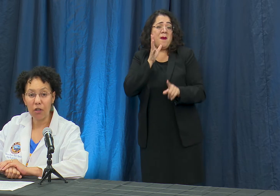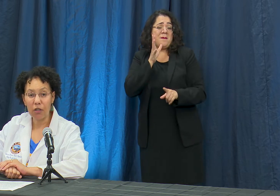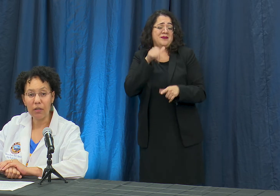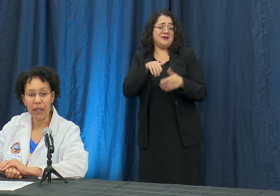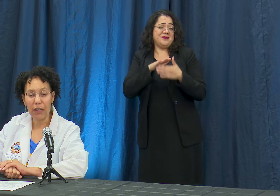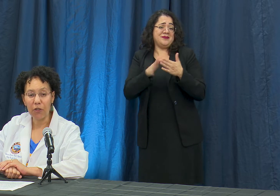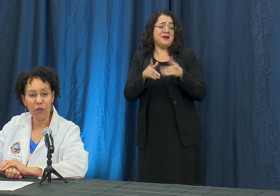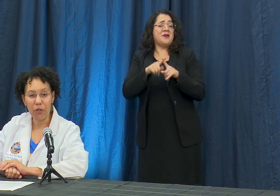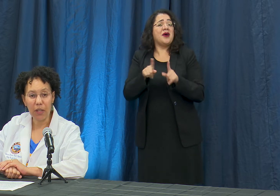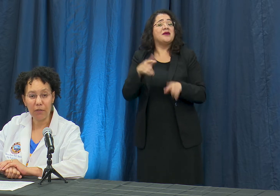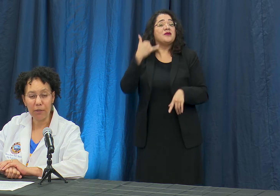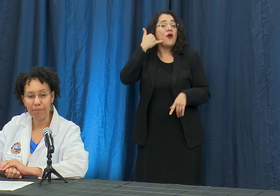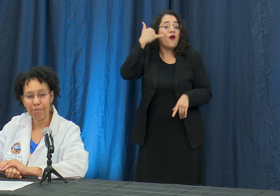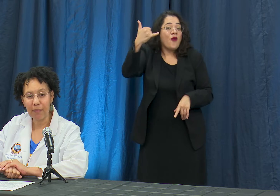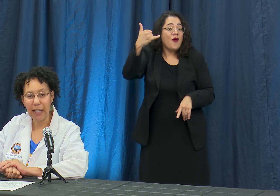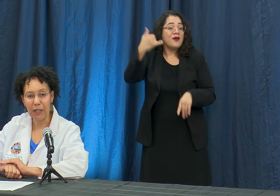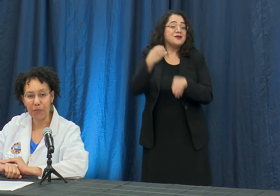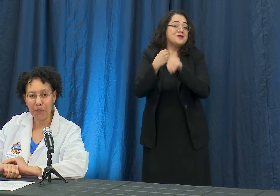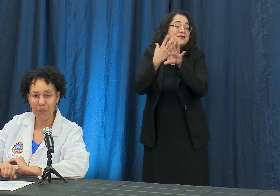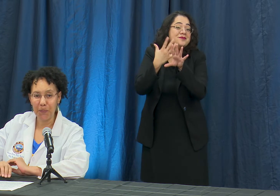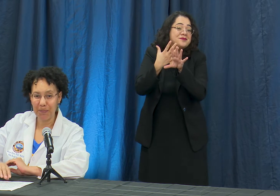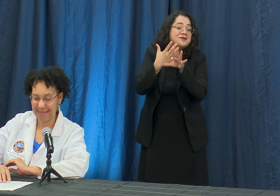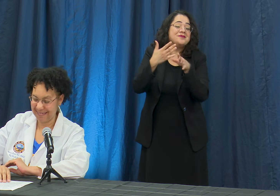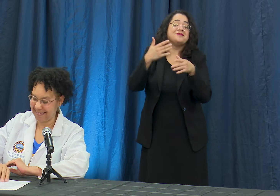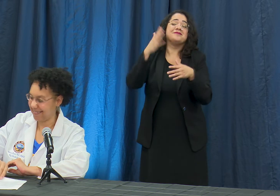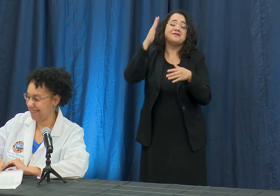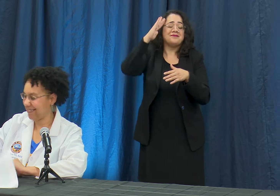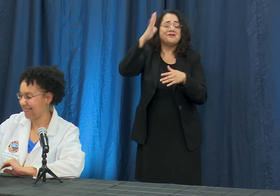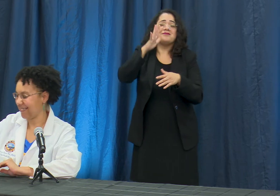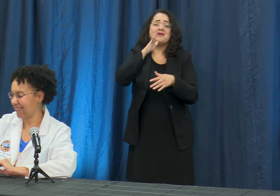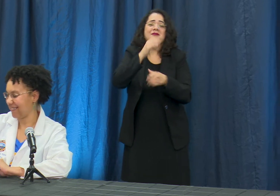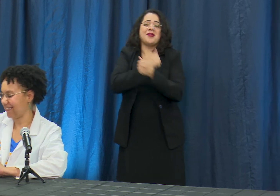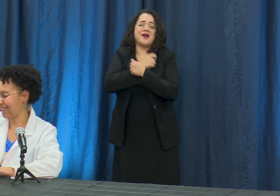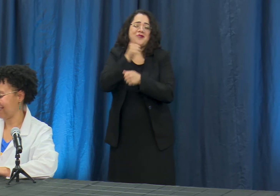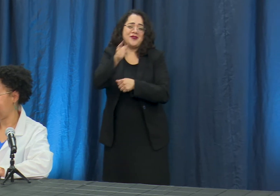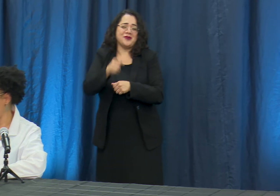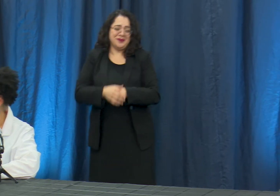her and let her know you love her. Thank you. Thank you very much and now